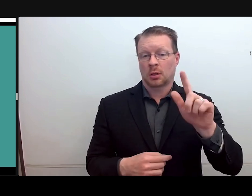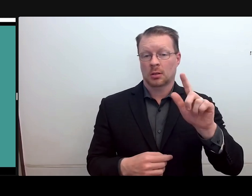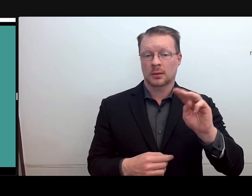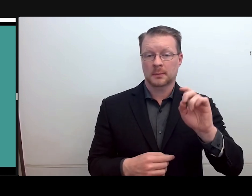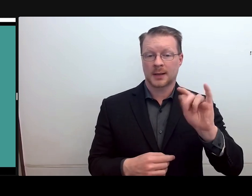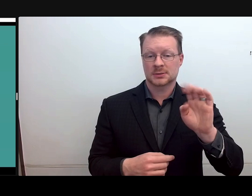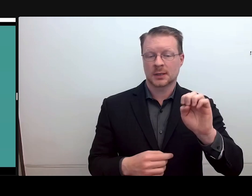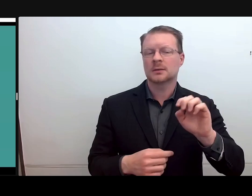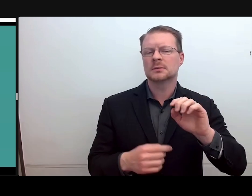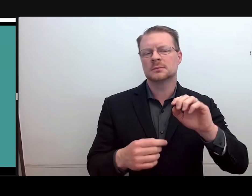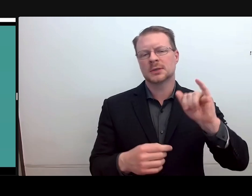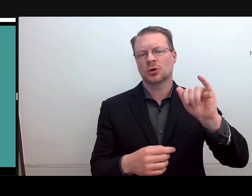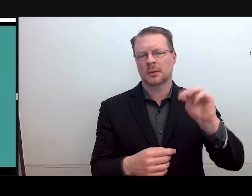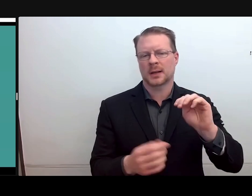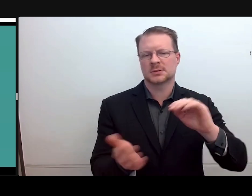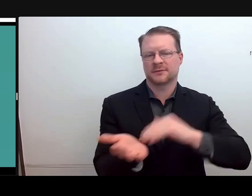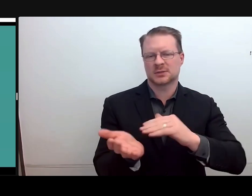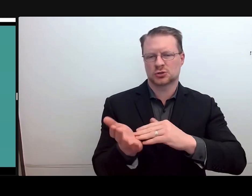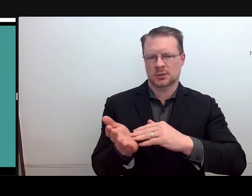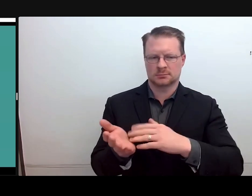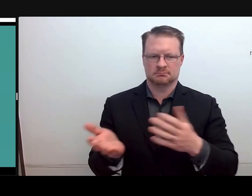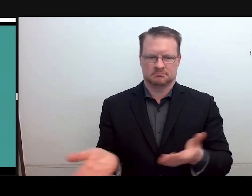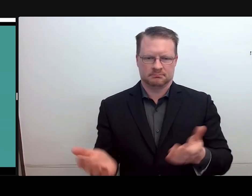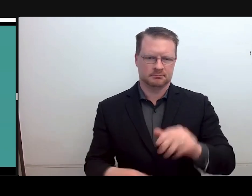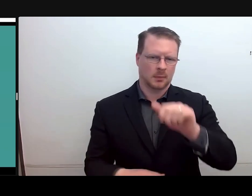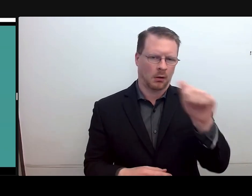I am an internal medicine physician.